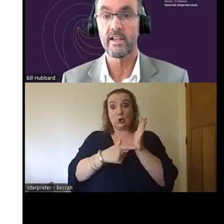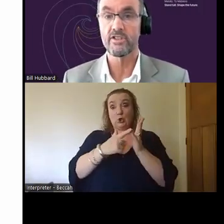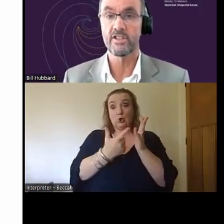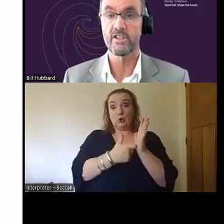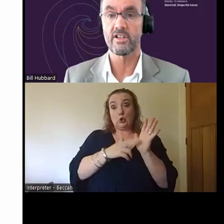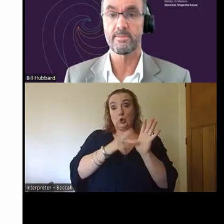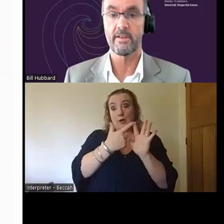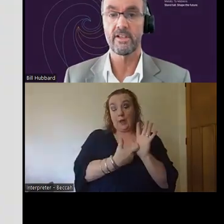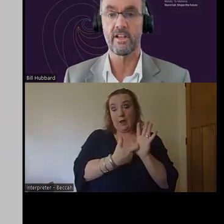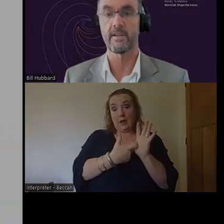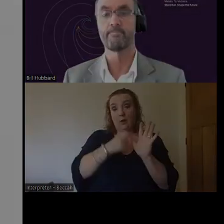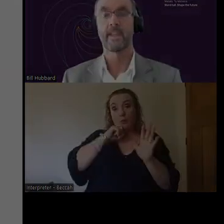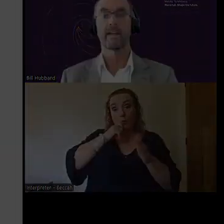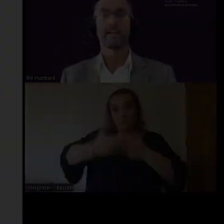And she's gonna tell us about the theme today.